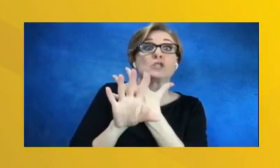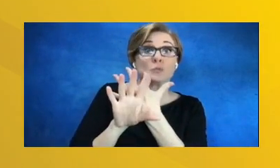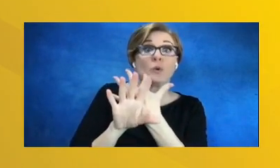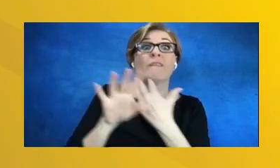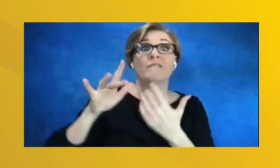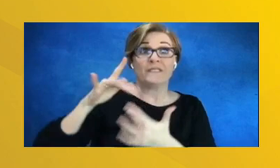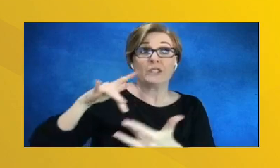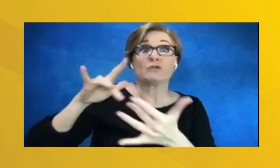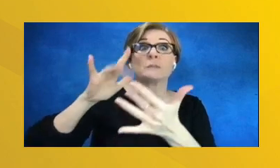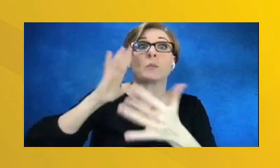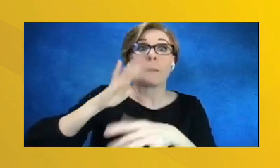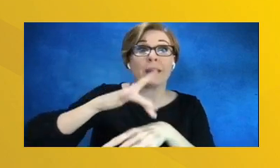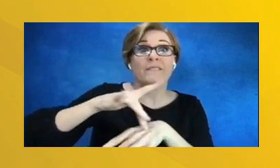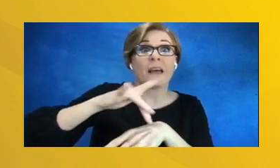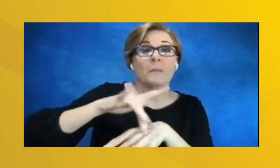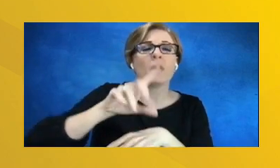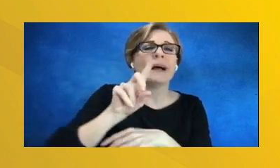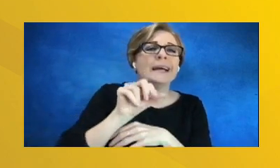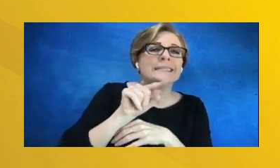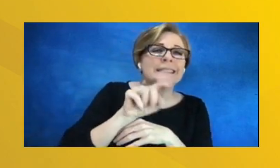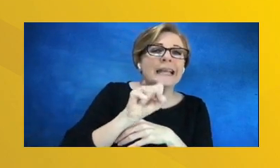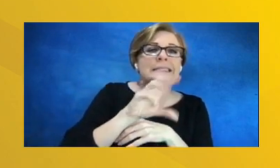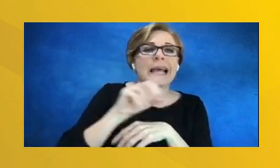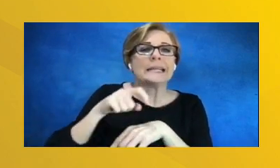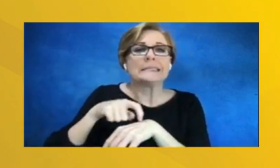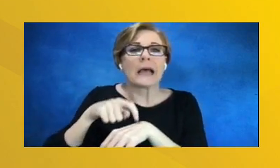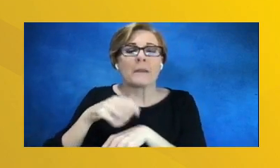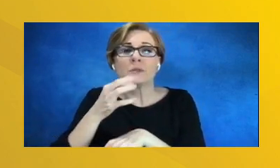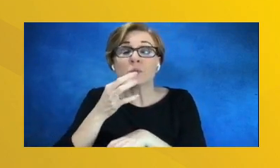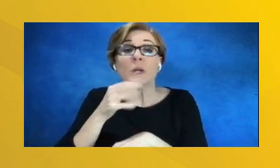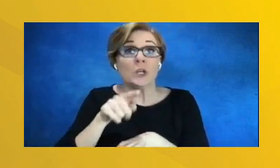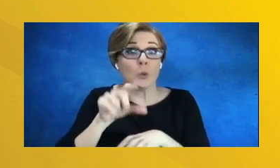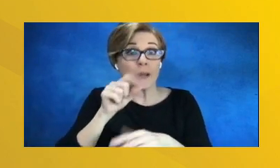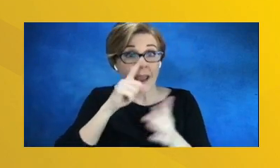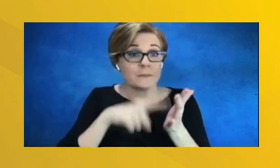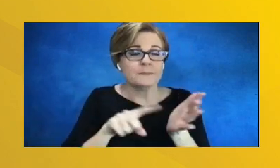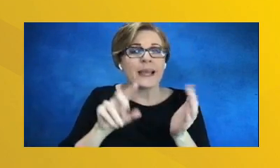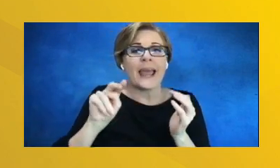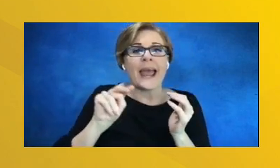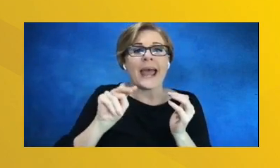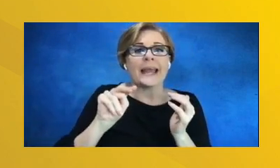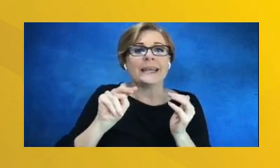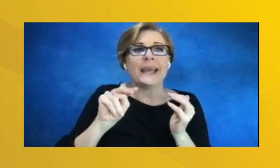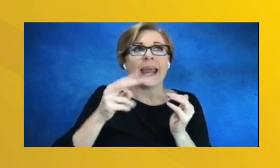You can always go to NHSA's website and Google the NHSA in the 'Classroom' page.